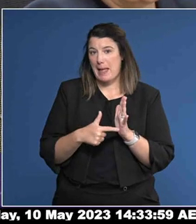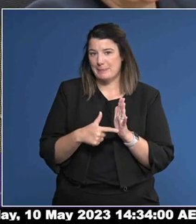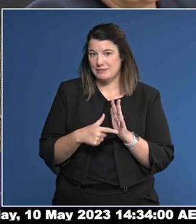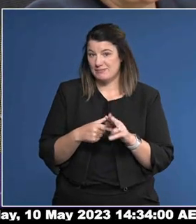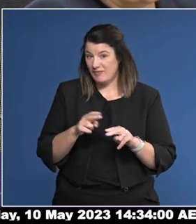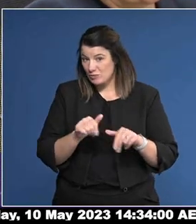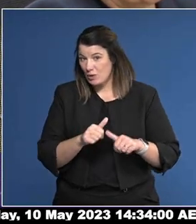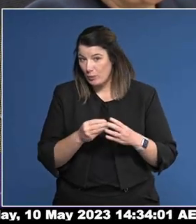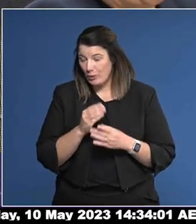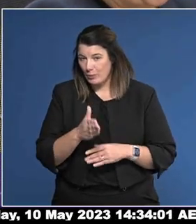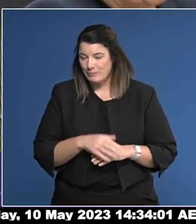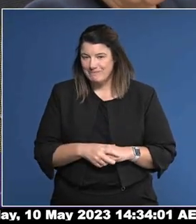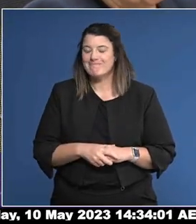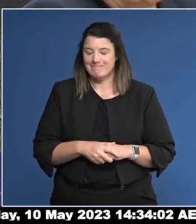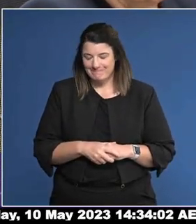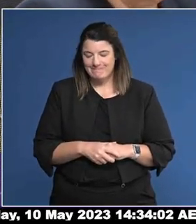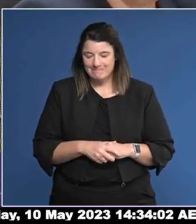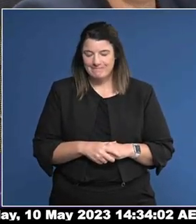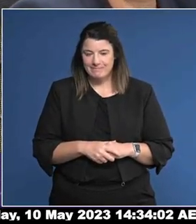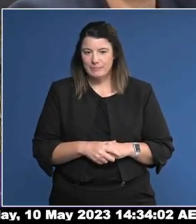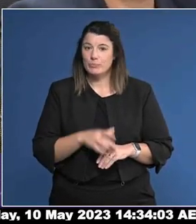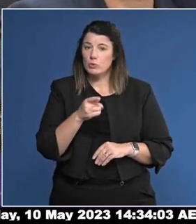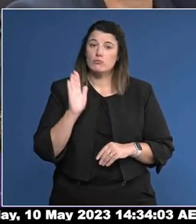Yes, thank you. MS EASTMAN: You've previously given evidence to the Royal